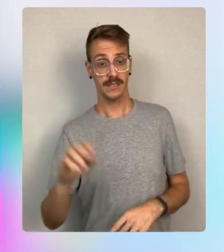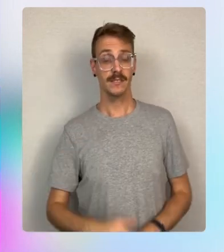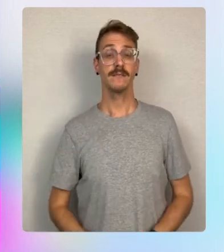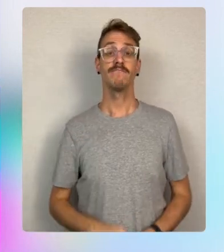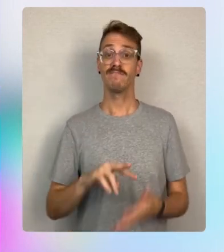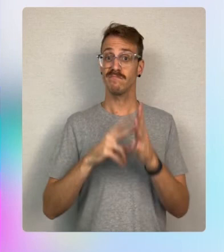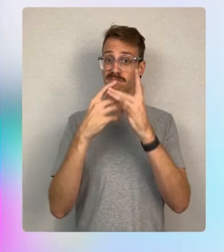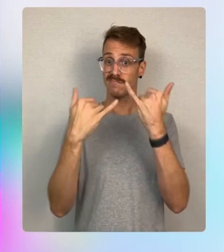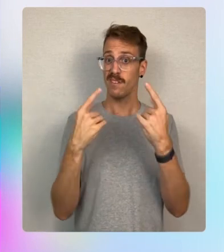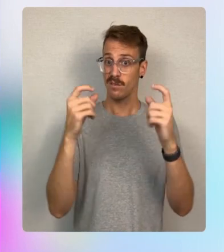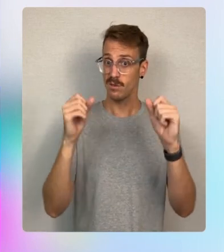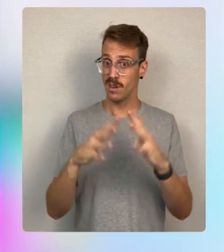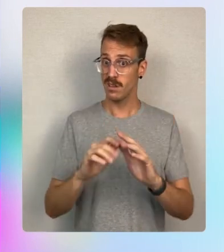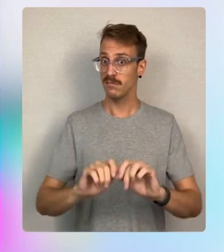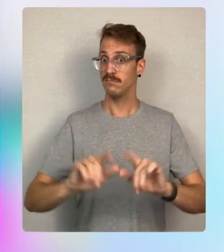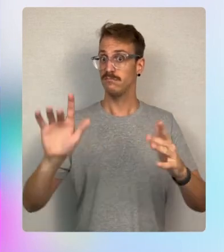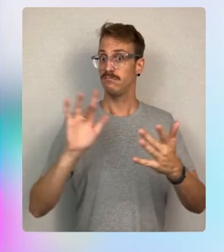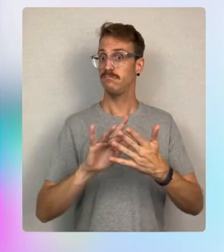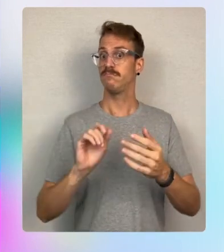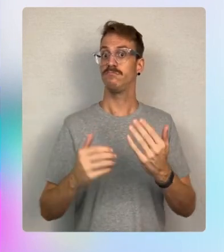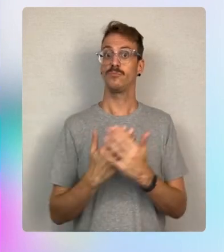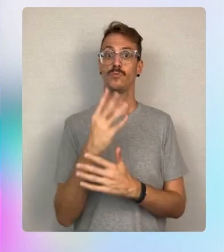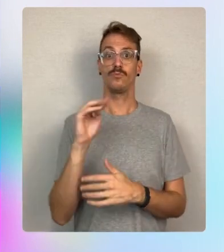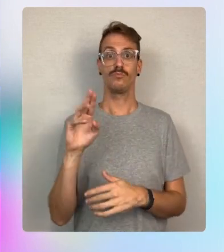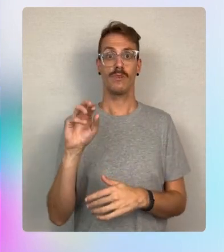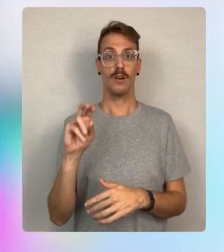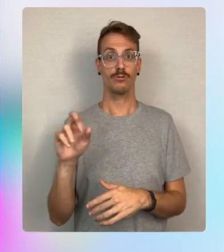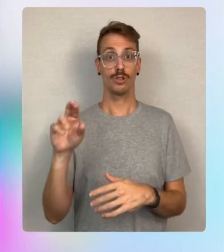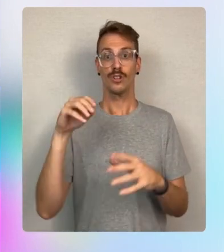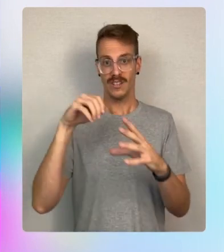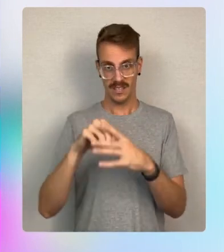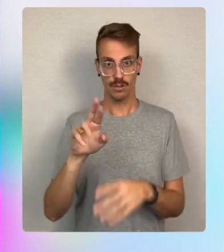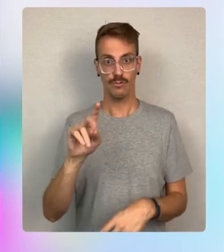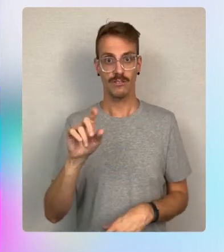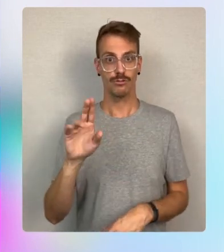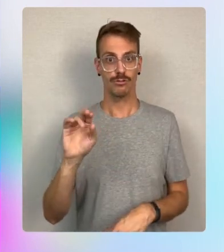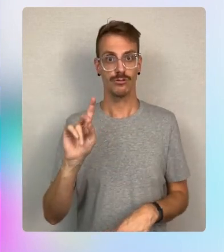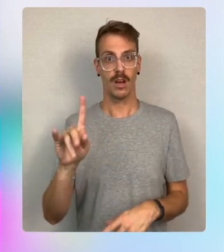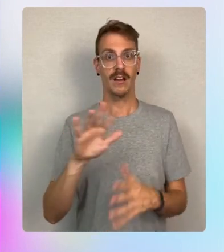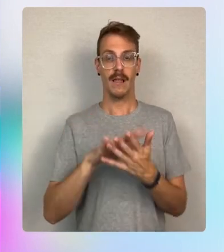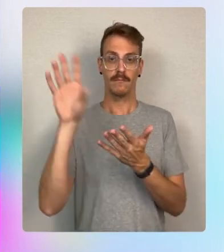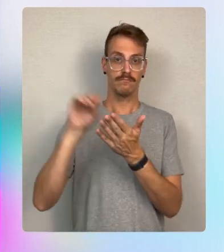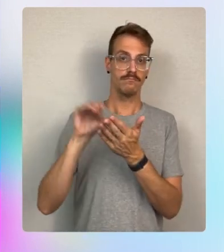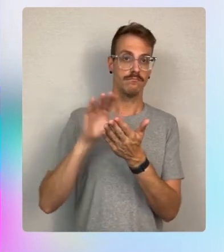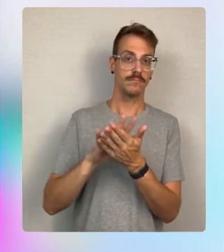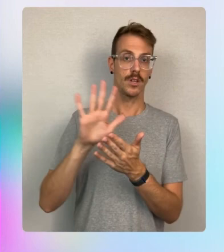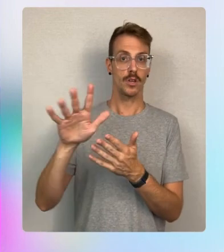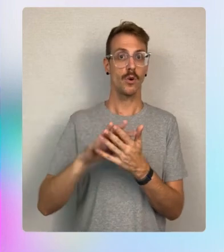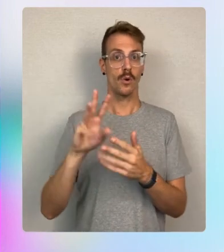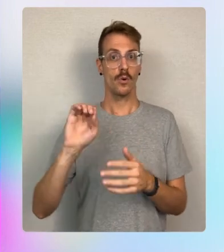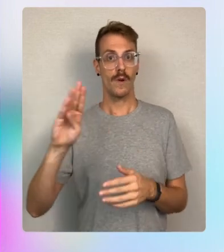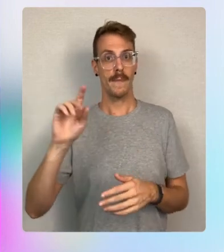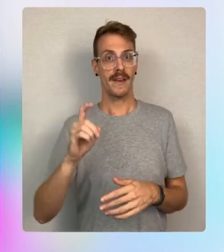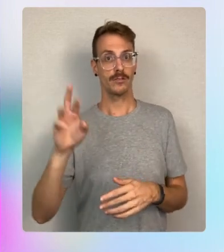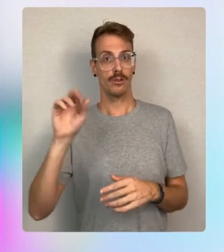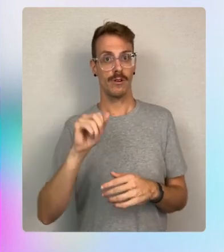so you can now launch the browser from RenderDoc and make captures of your WebXR application.